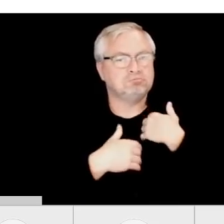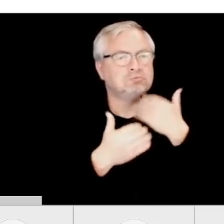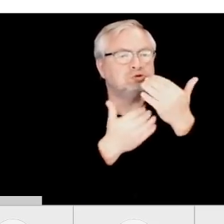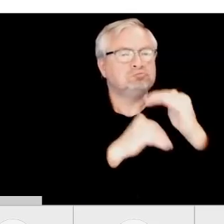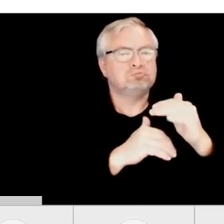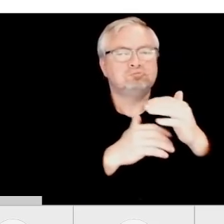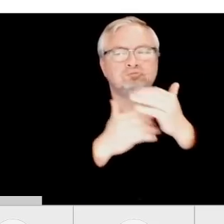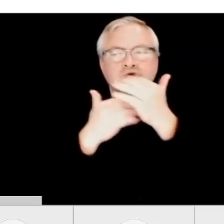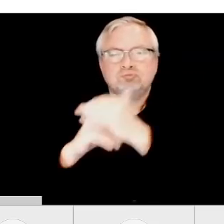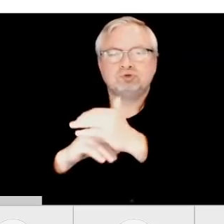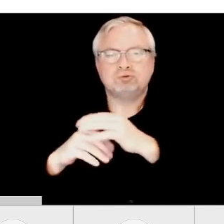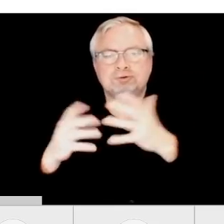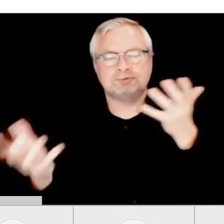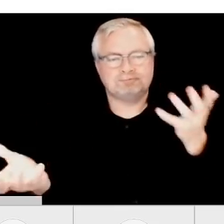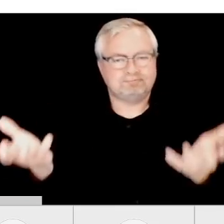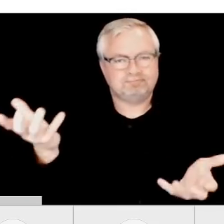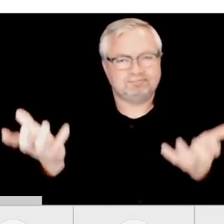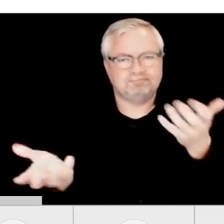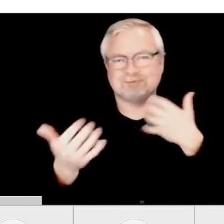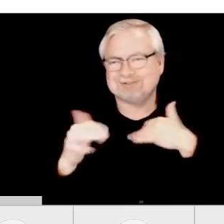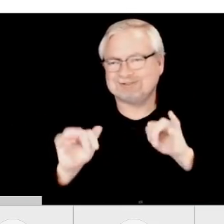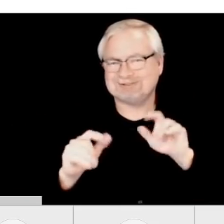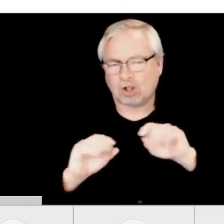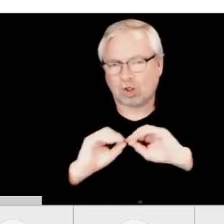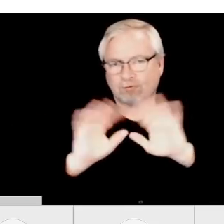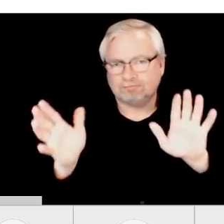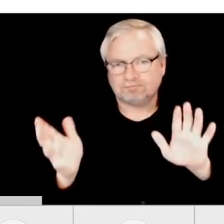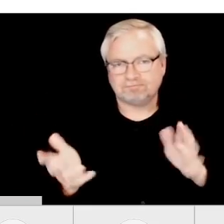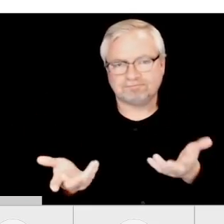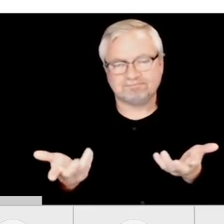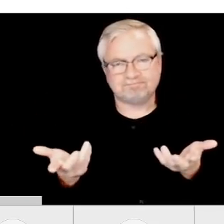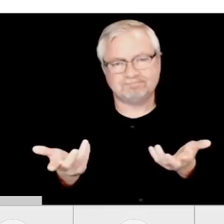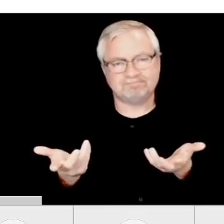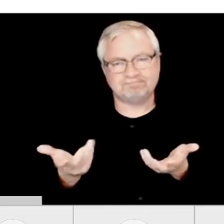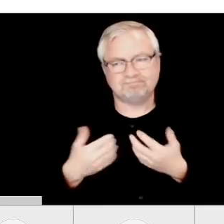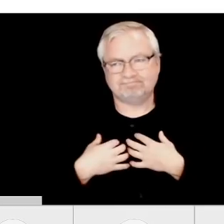Dr. Enns: It really is about using the time.